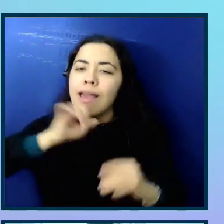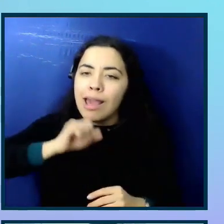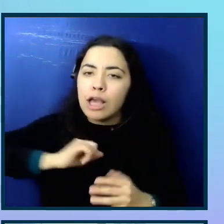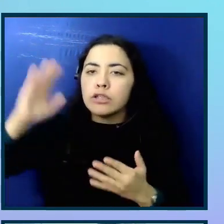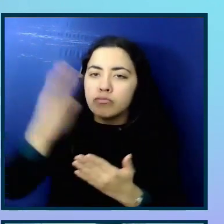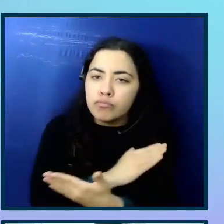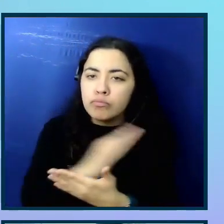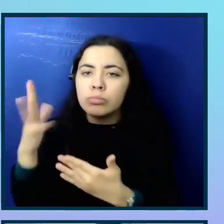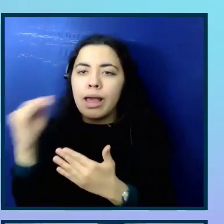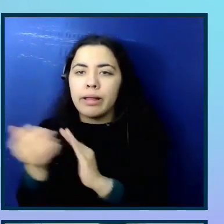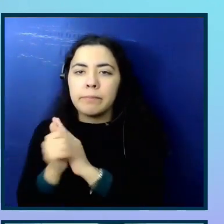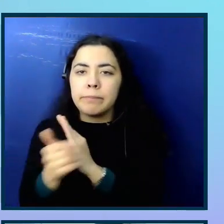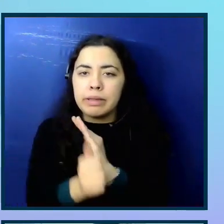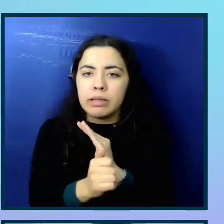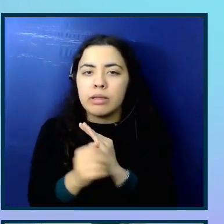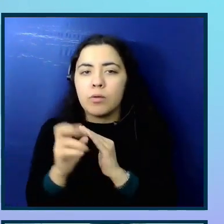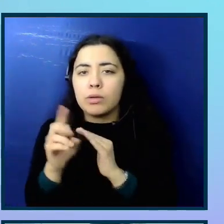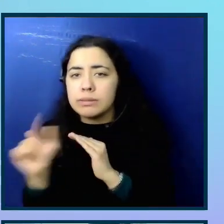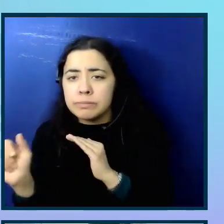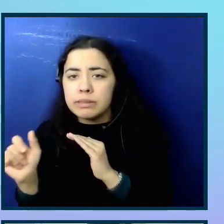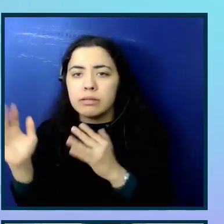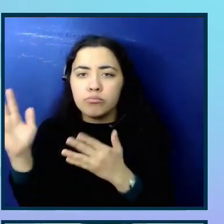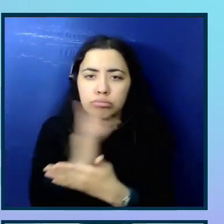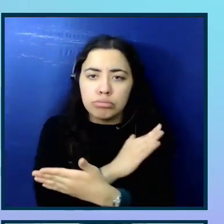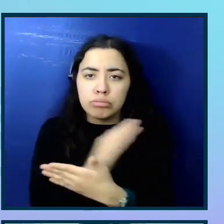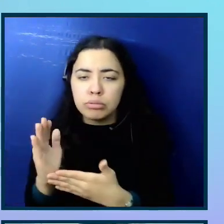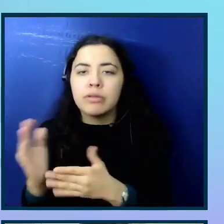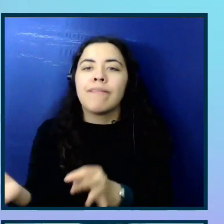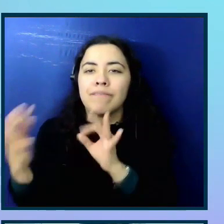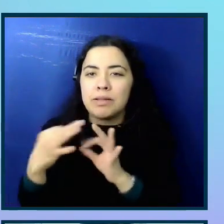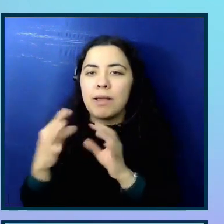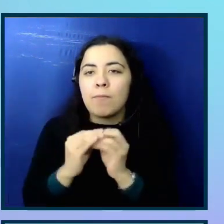And when you're getting feedback from participants. You can also look to others.